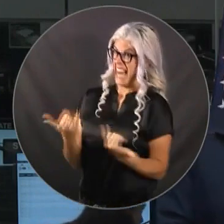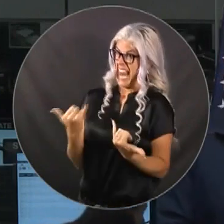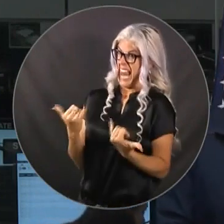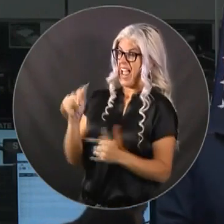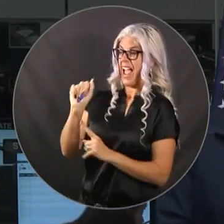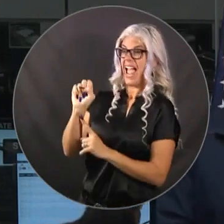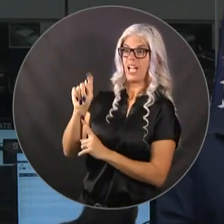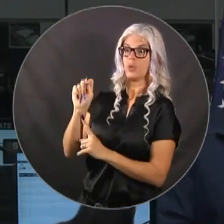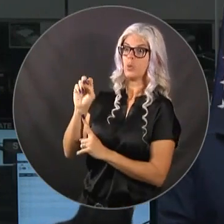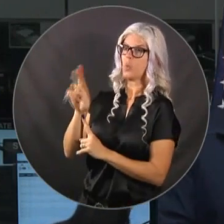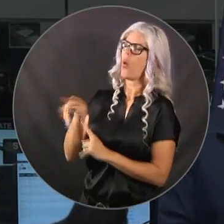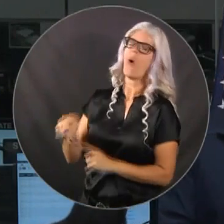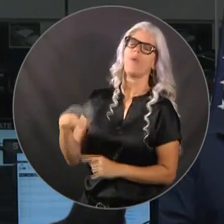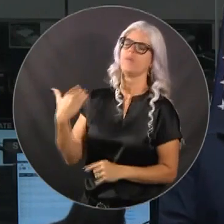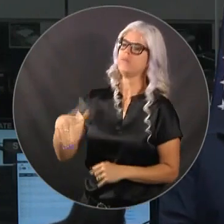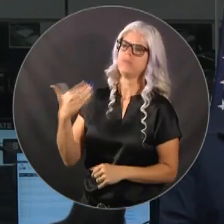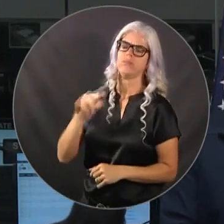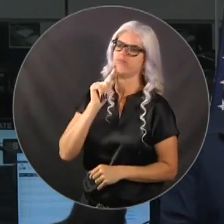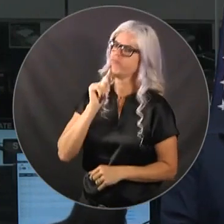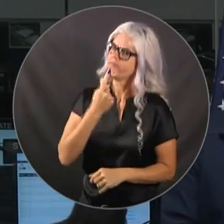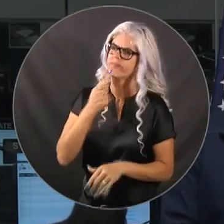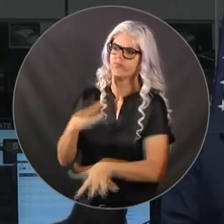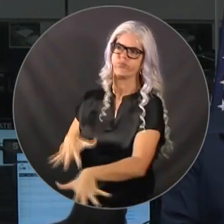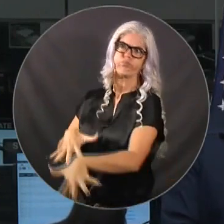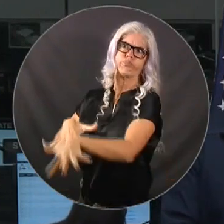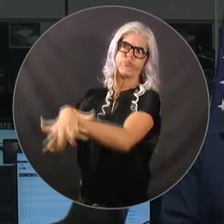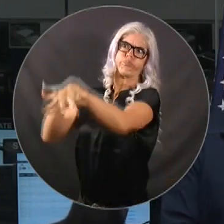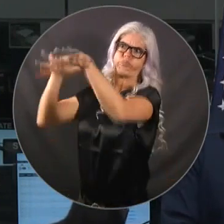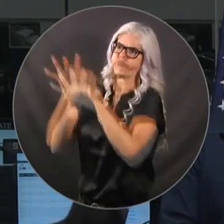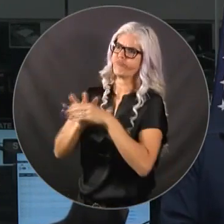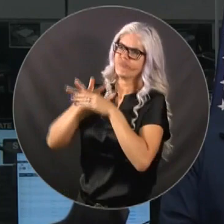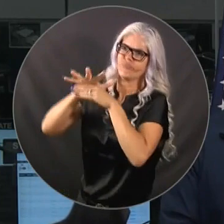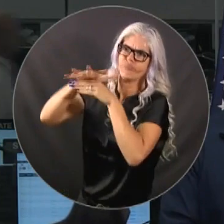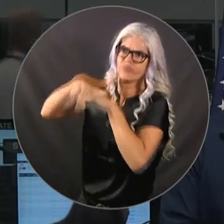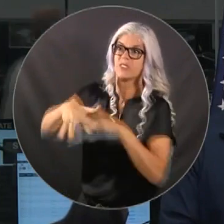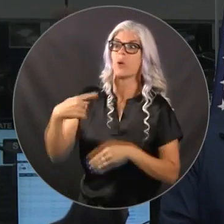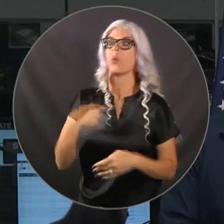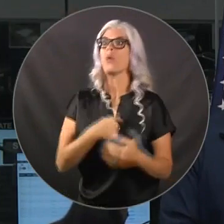major flood stage this mo uh, Fish and Wildlife Com